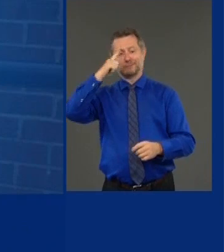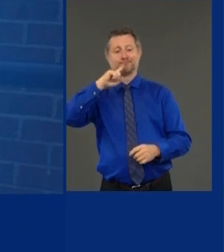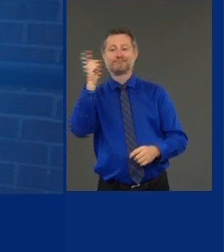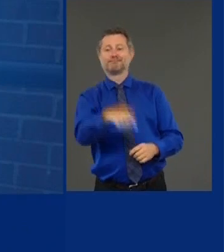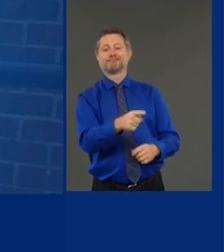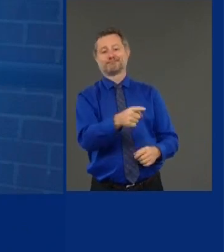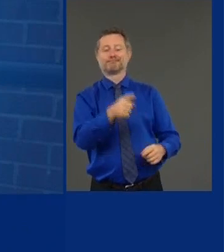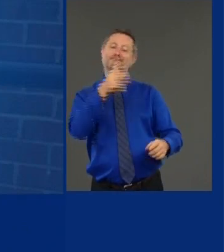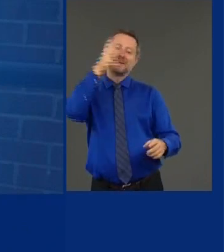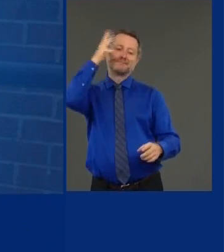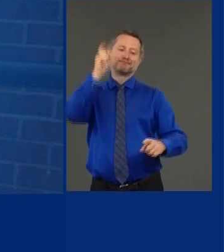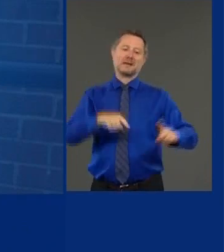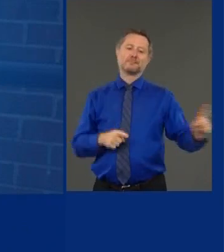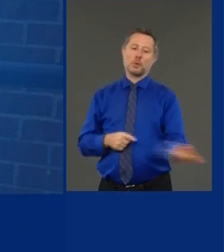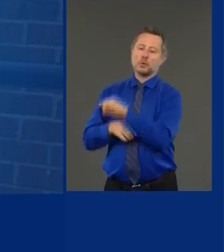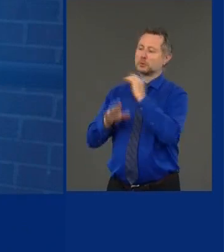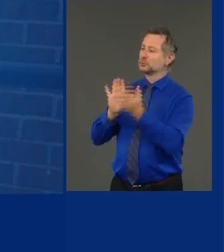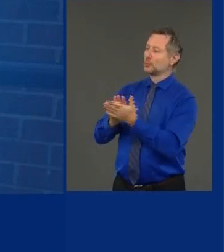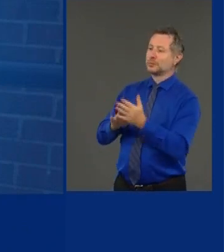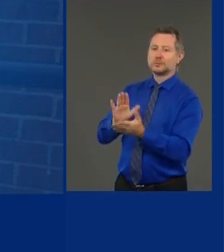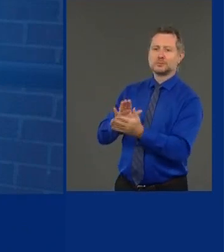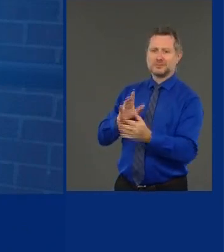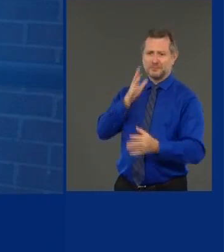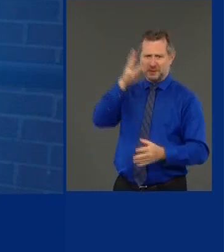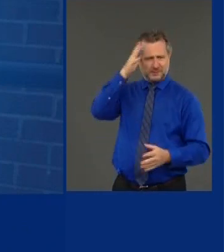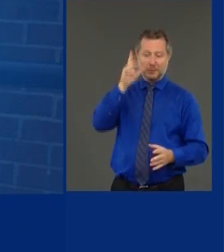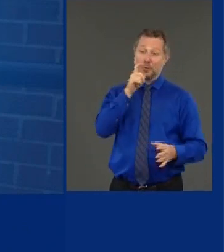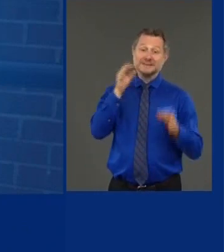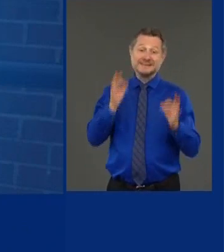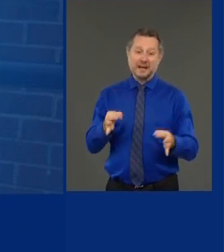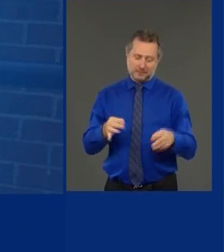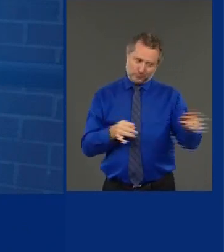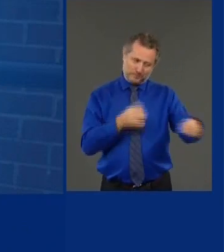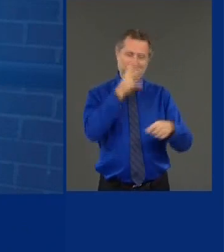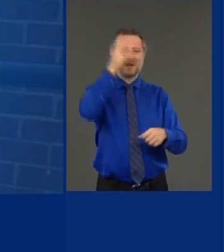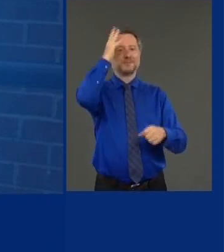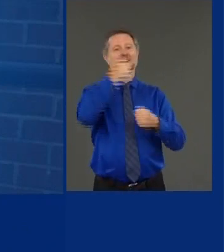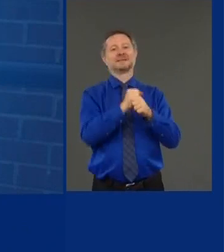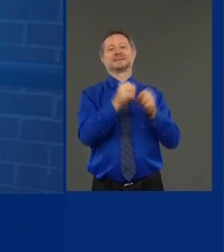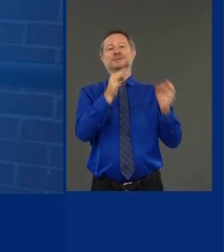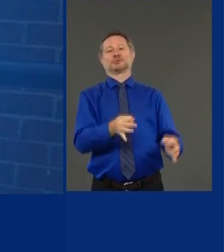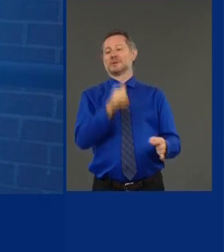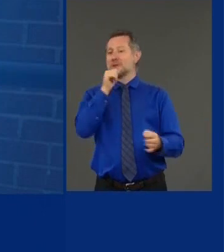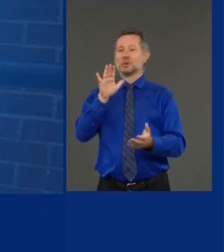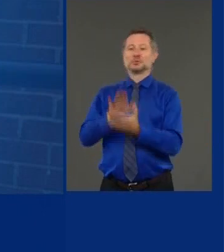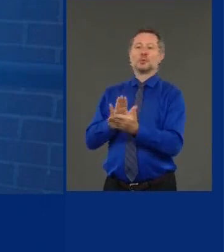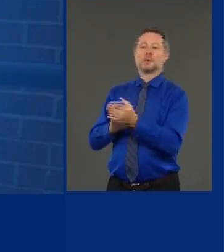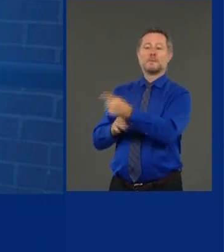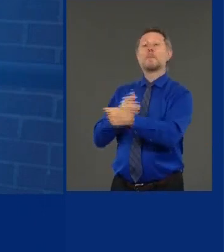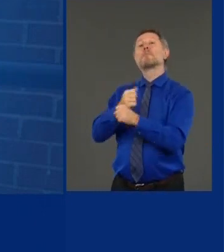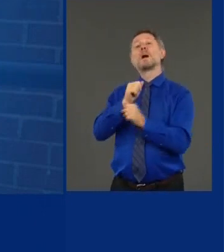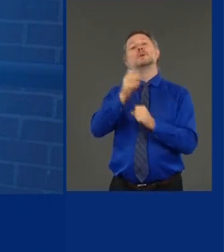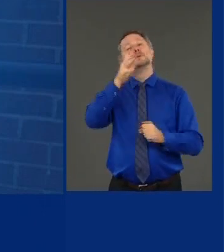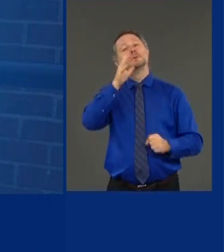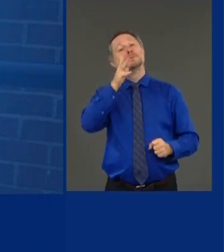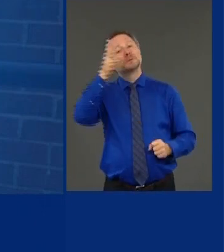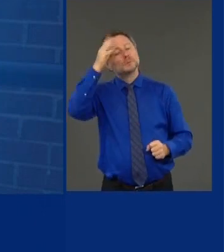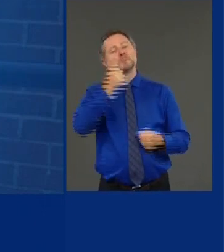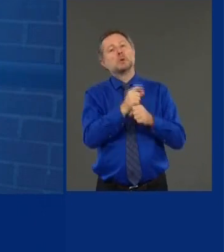THE DECISION. NOBODY'S GOING TO TELL ME WHETHER OR NOT I SHOULD SEND MY CHILD TO SCHOOL. I'M GOING TO MAKE THAT